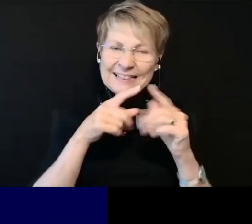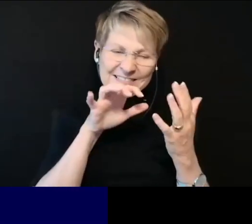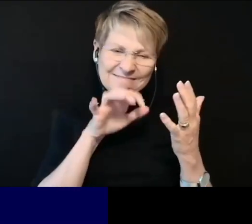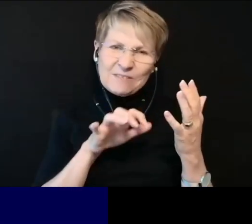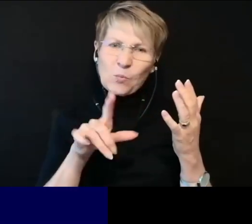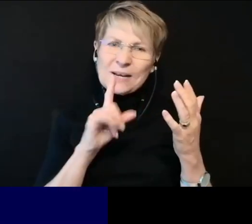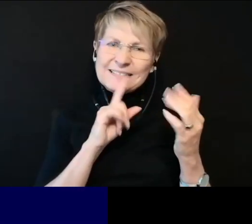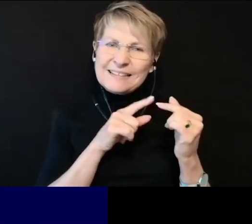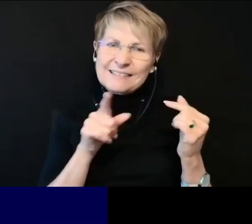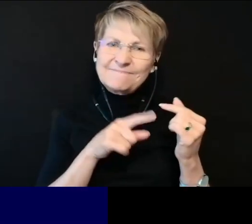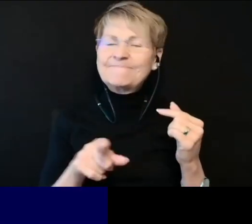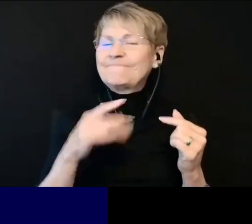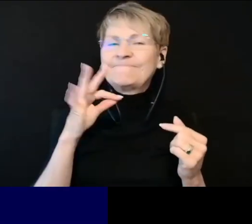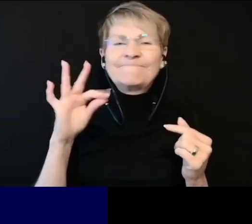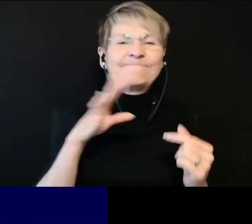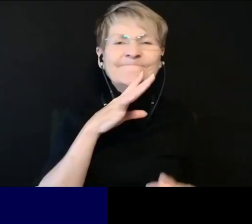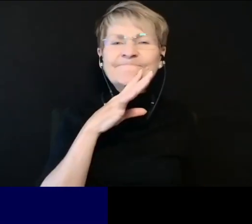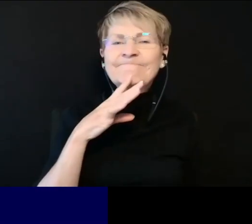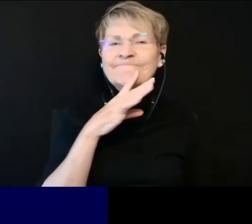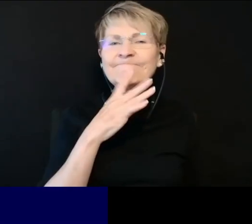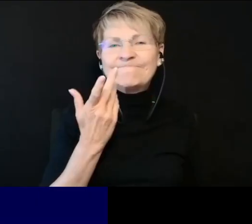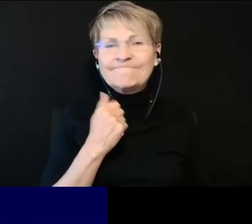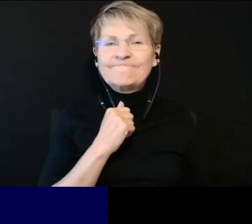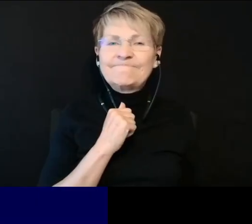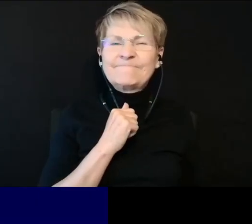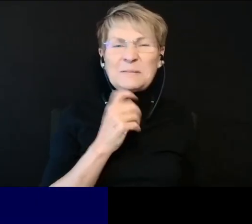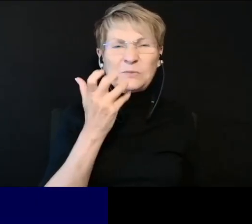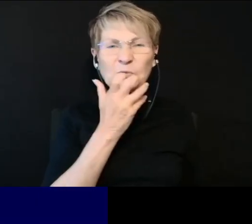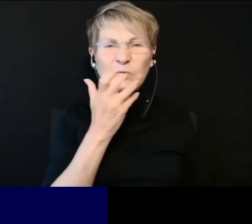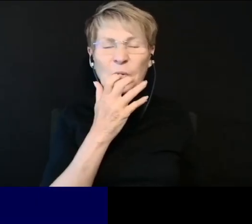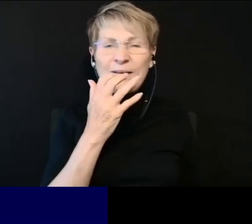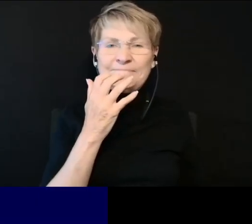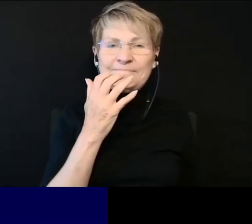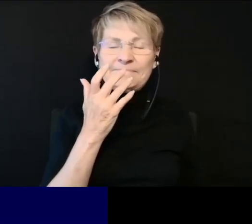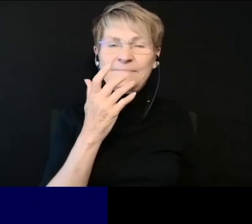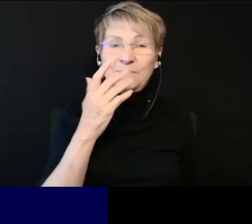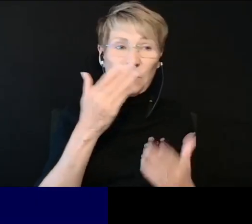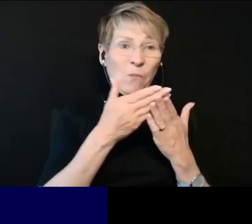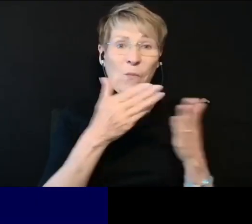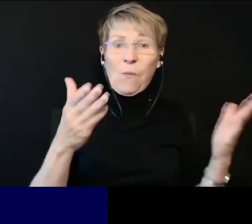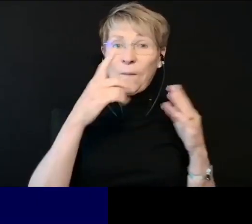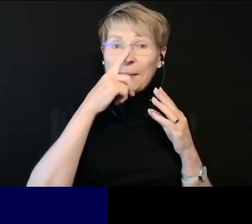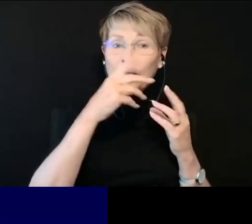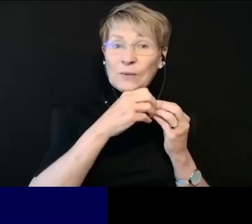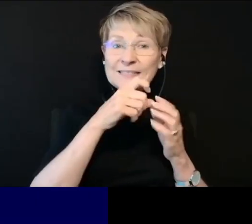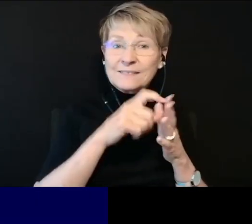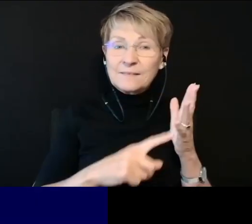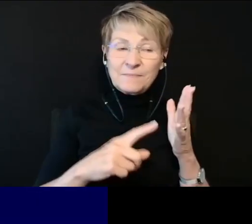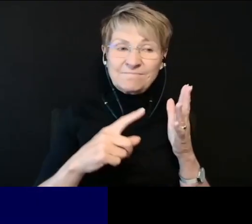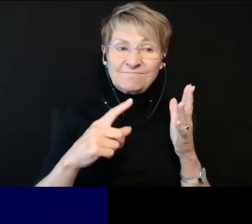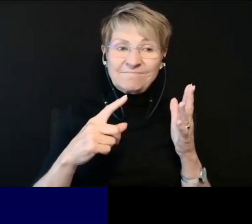up-to-date on that, but for all of the people with disabilities, occupational performance,